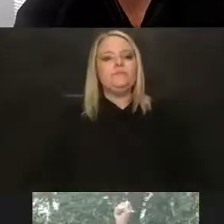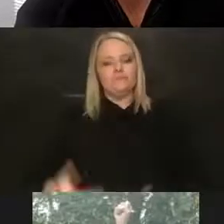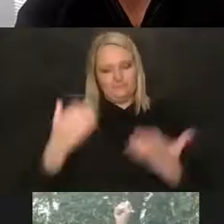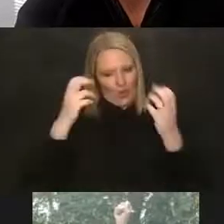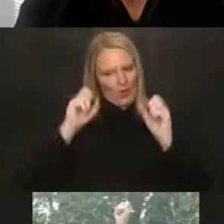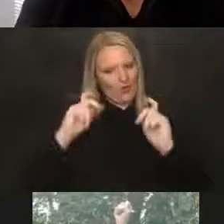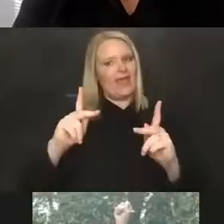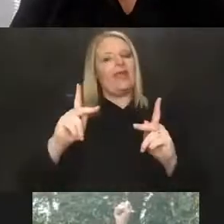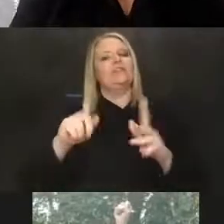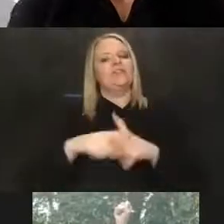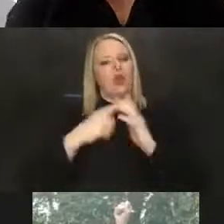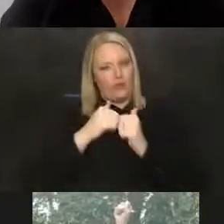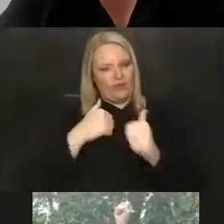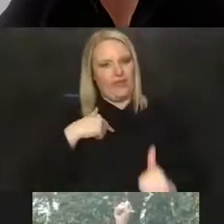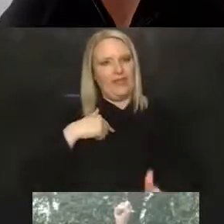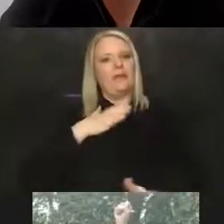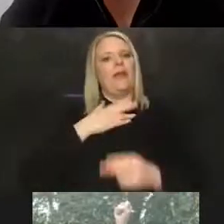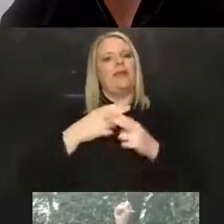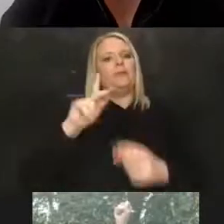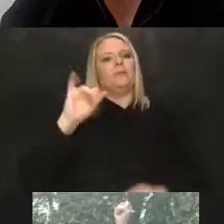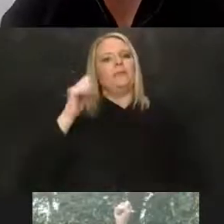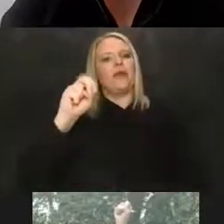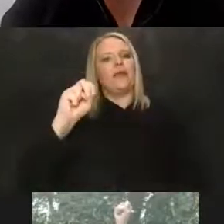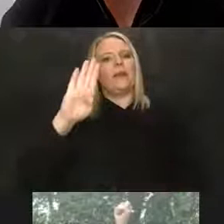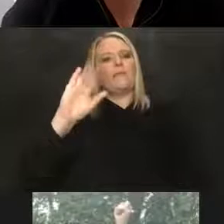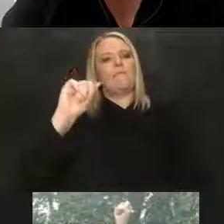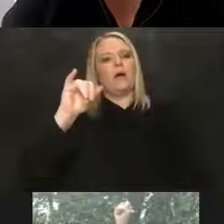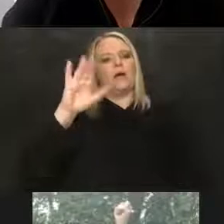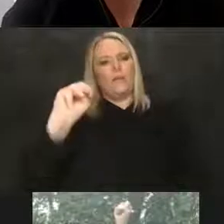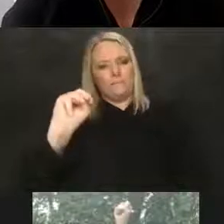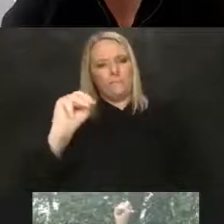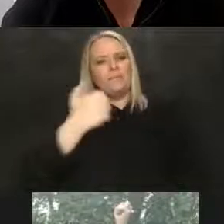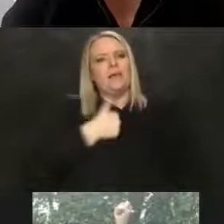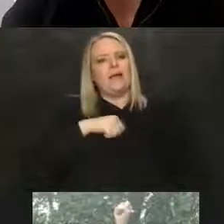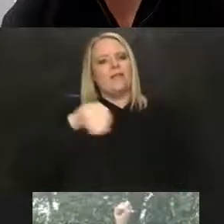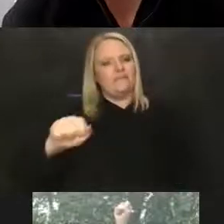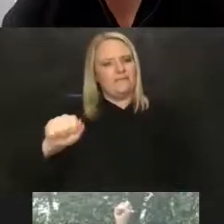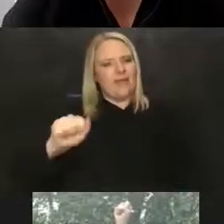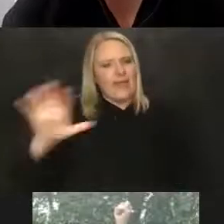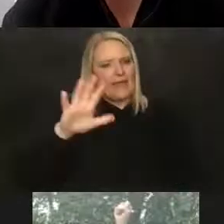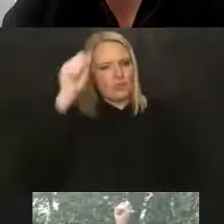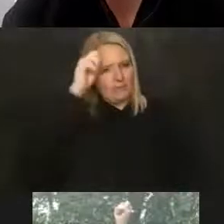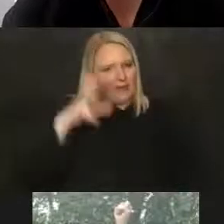My name is Brian Balcom, I am a- Asian male in my late 30s.